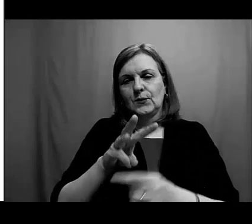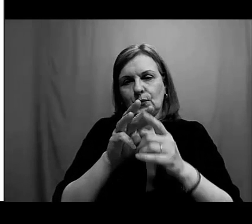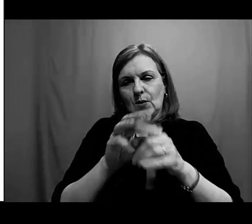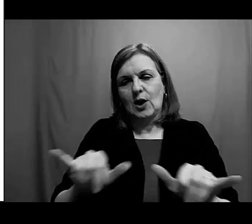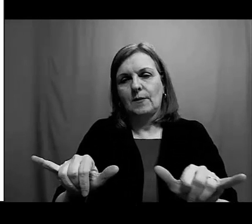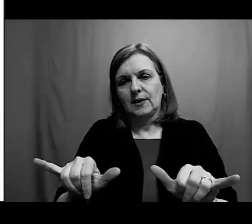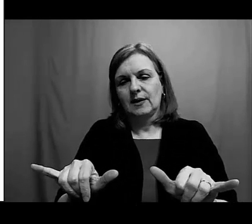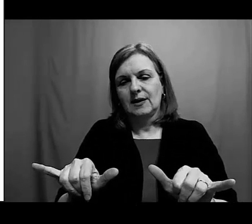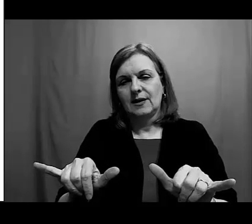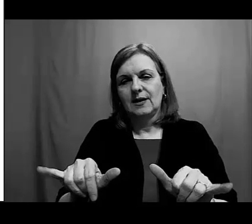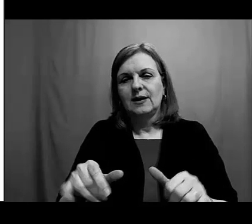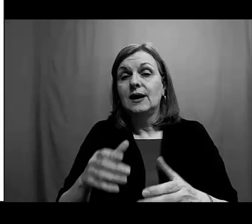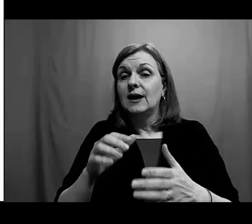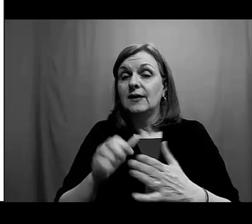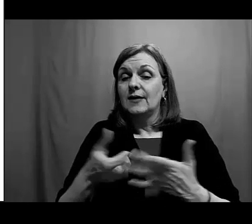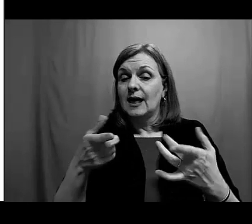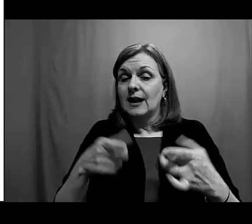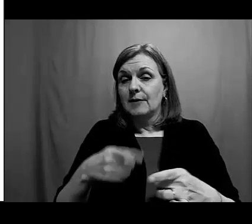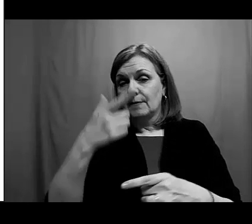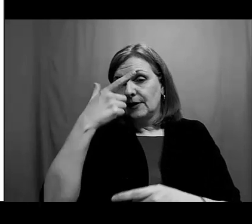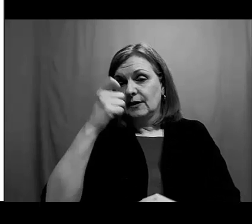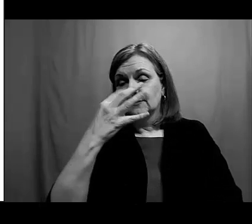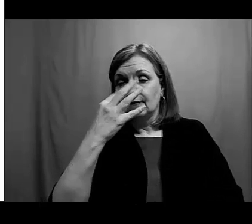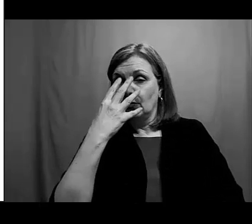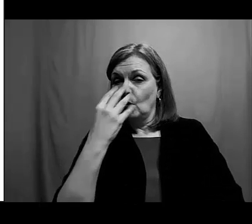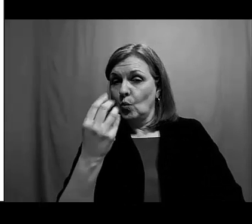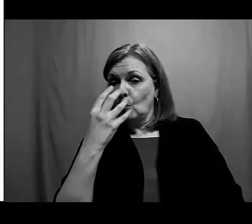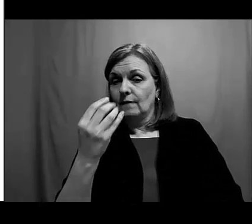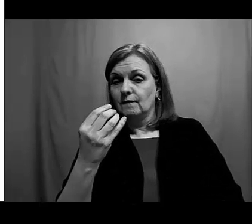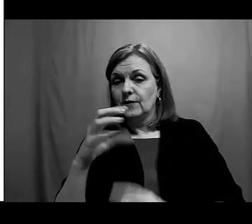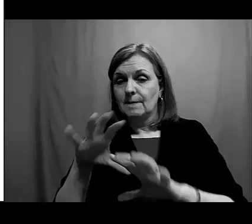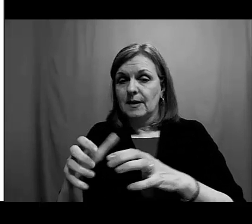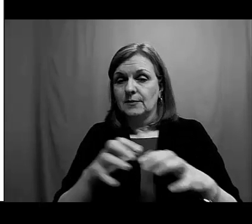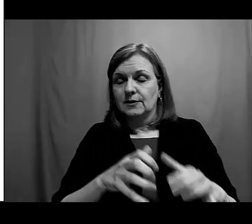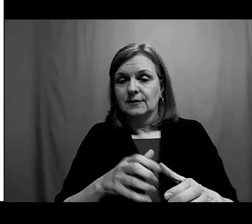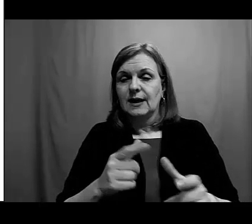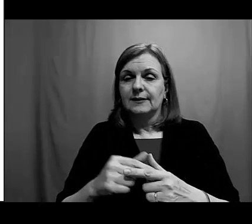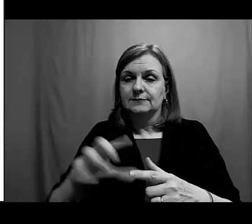and this focus started primarily because of wolf populations and the reintroduction of